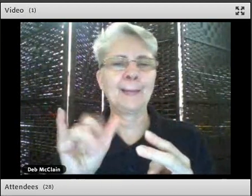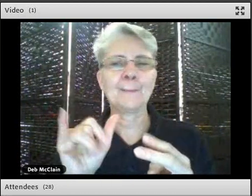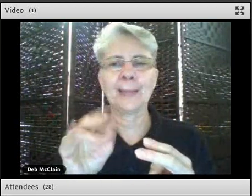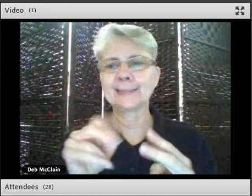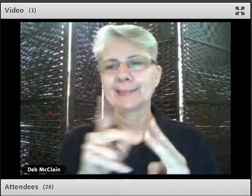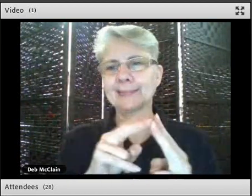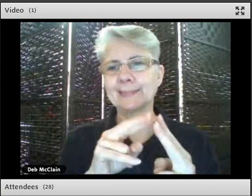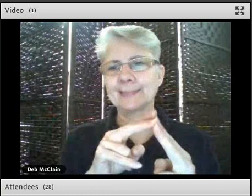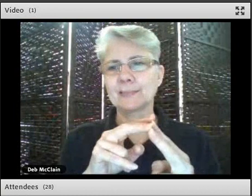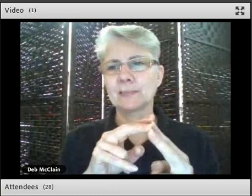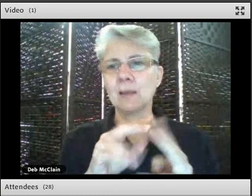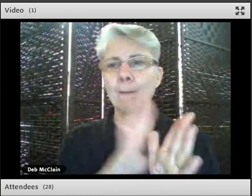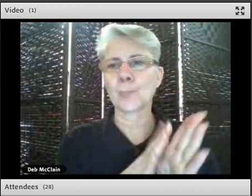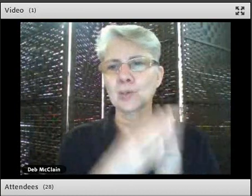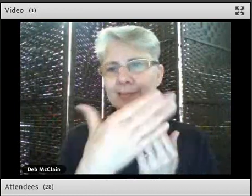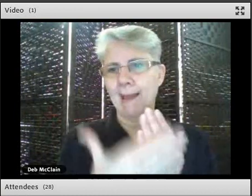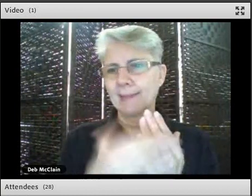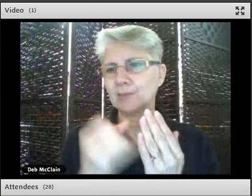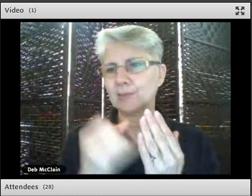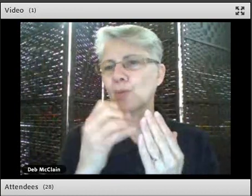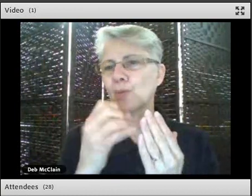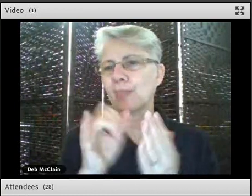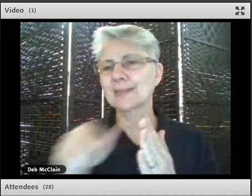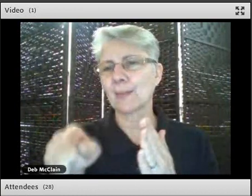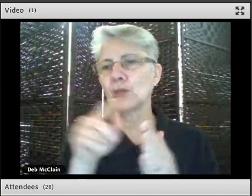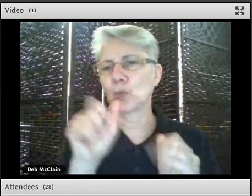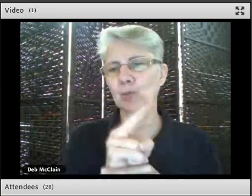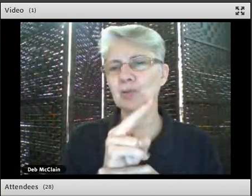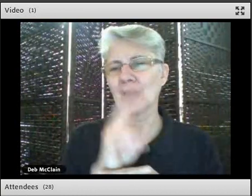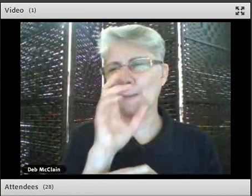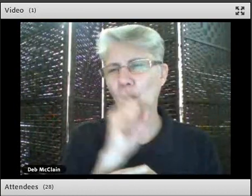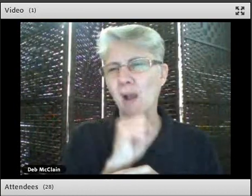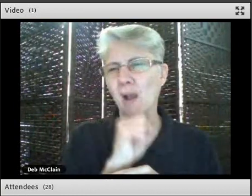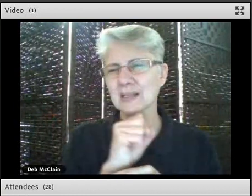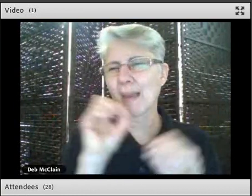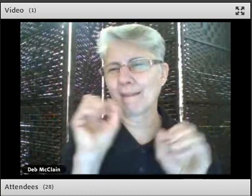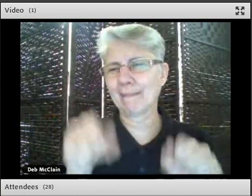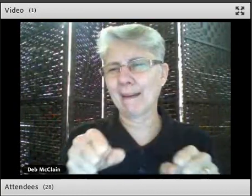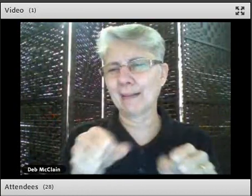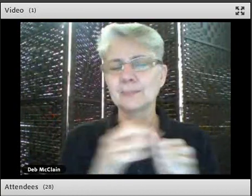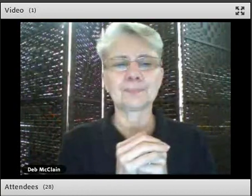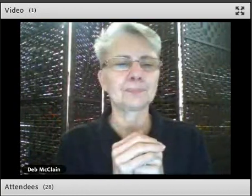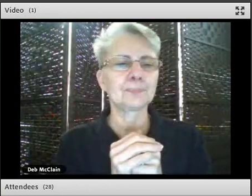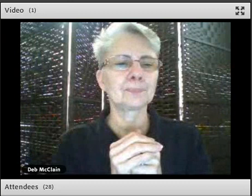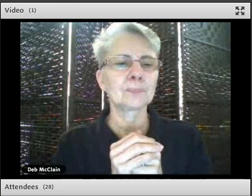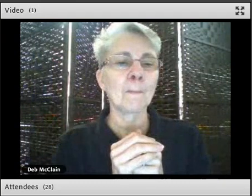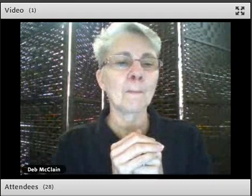If it's not ascertainable and you can't approximate it, don't worry about it. It just won't be there.